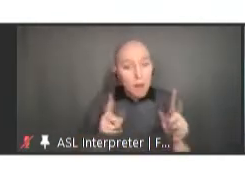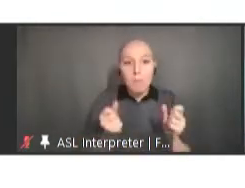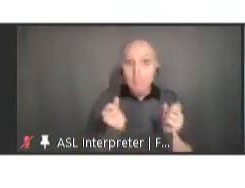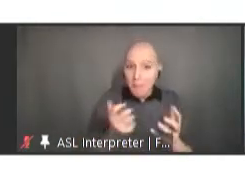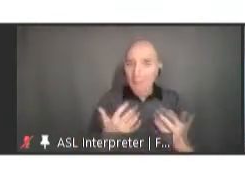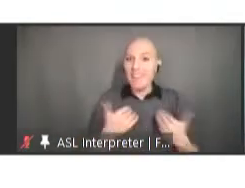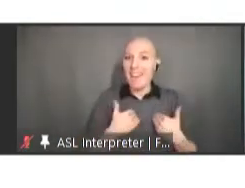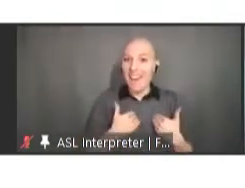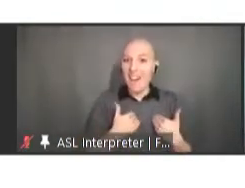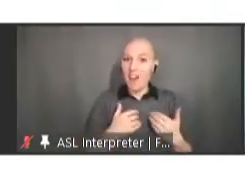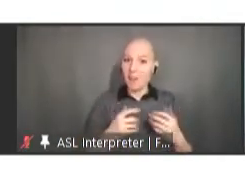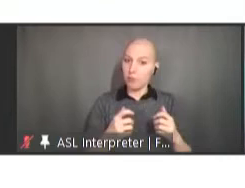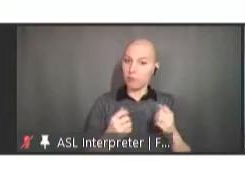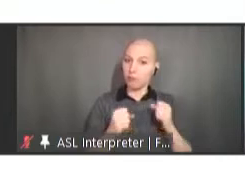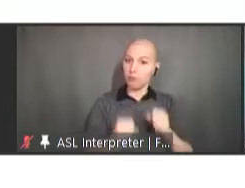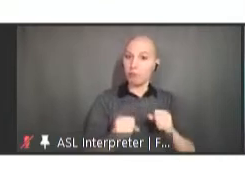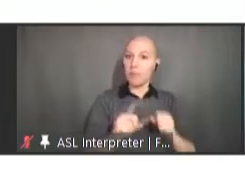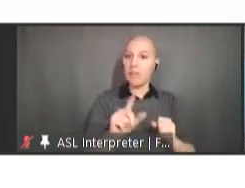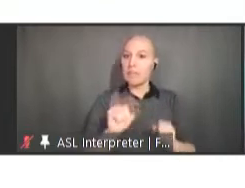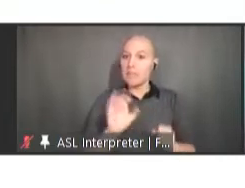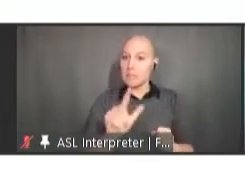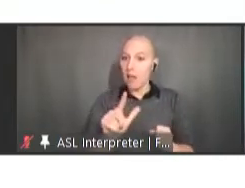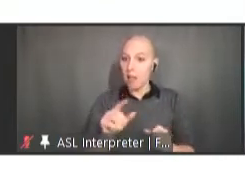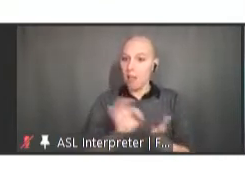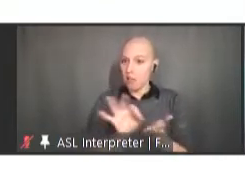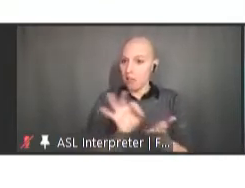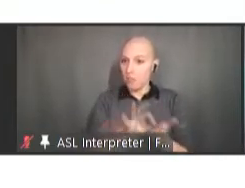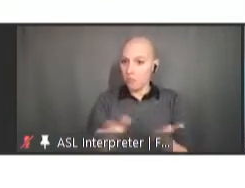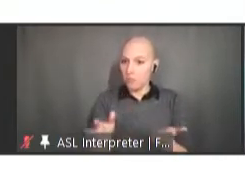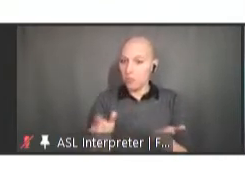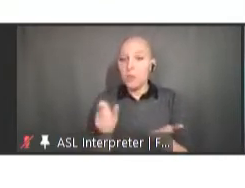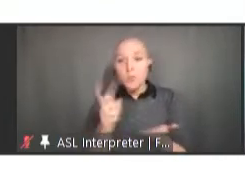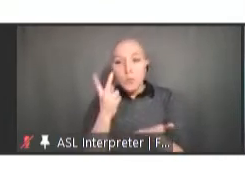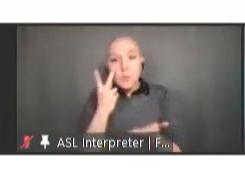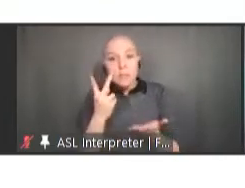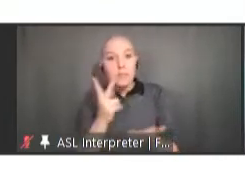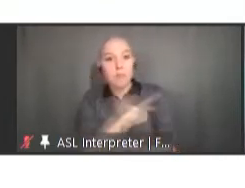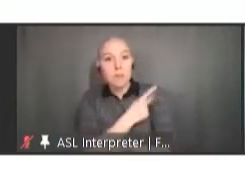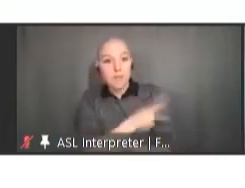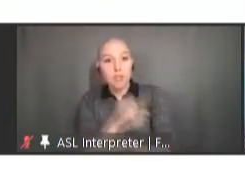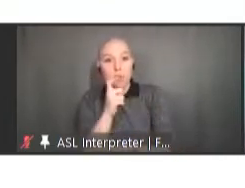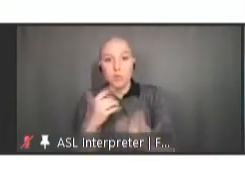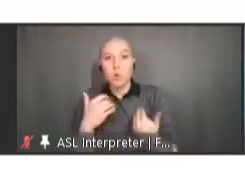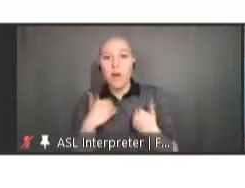humoral response. Now you can see that in patients with the hematologic malignancy on the right that